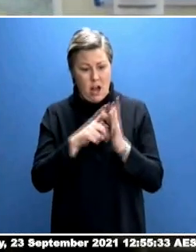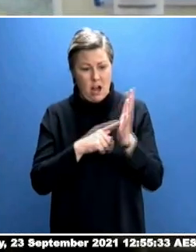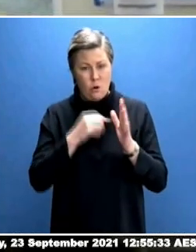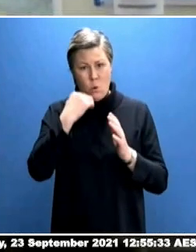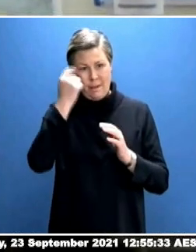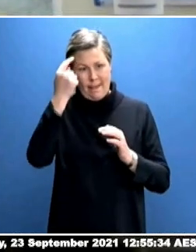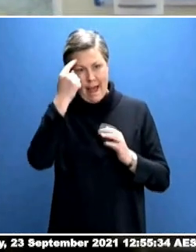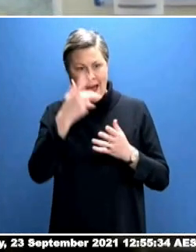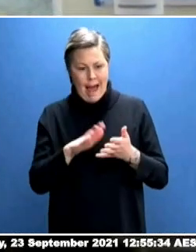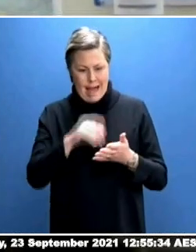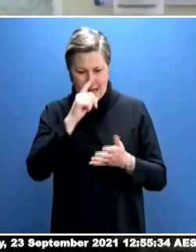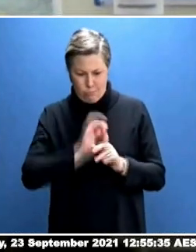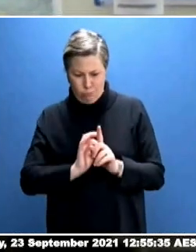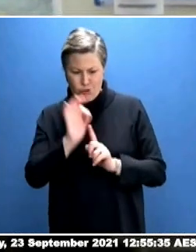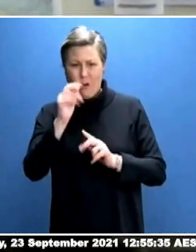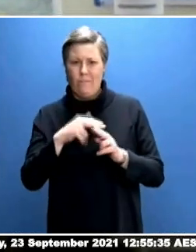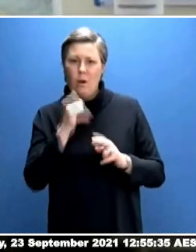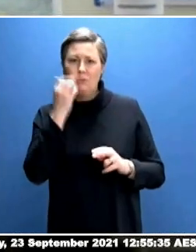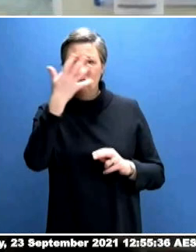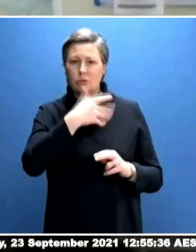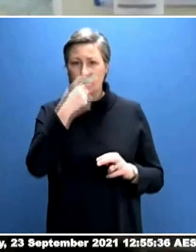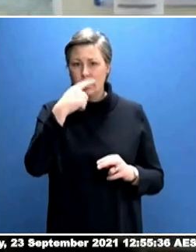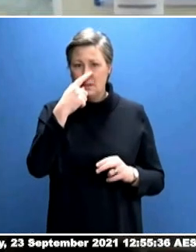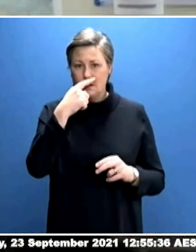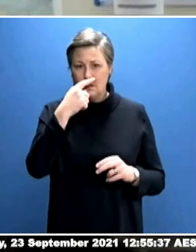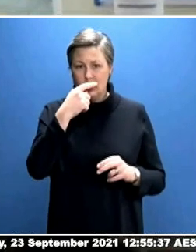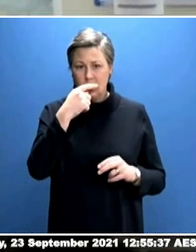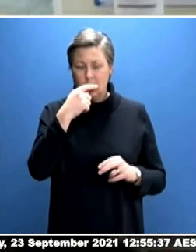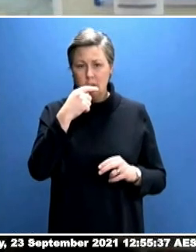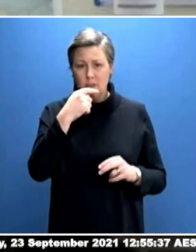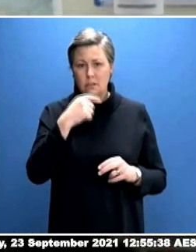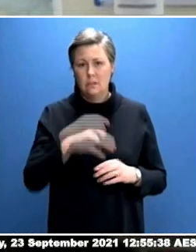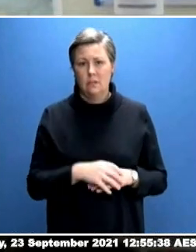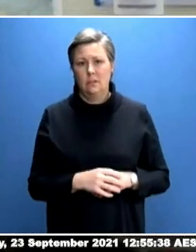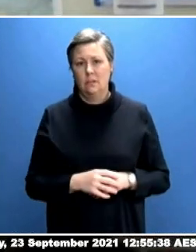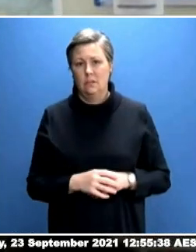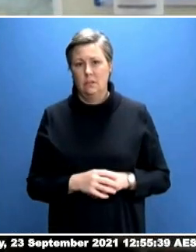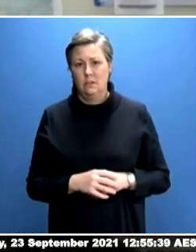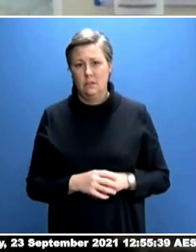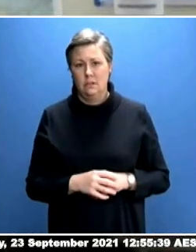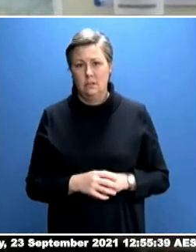in this sort of space, and ensuring that it's done in compliance with appropriate